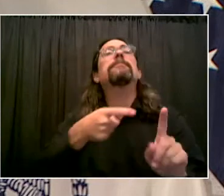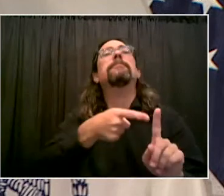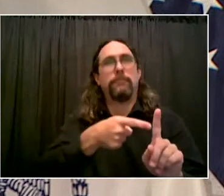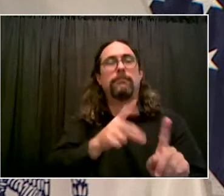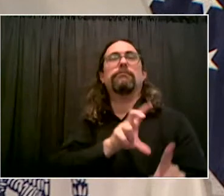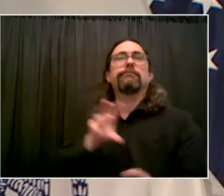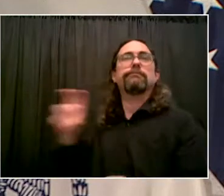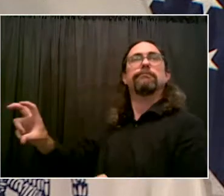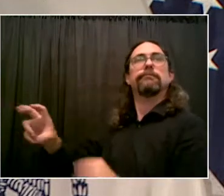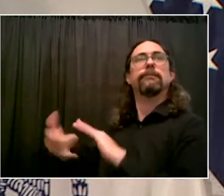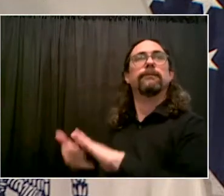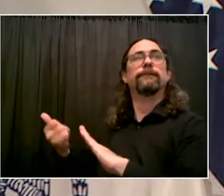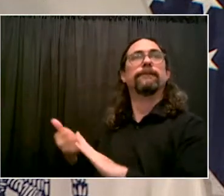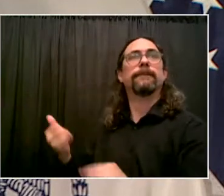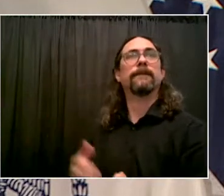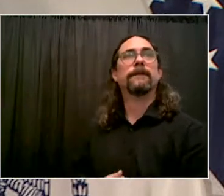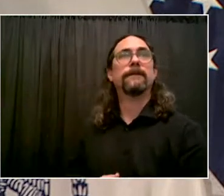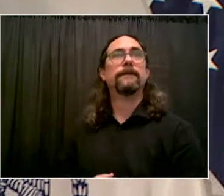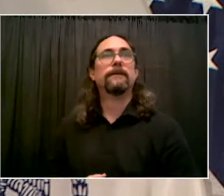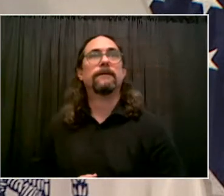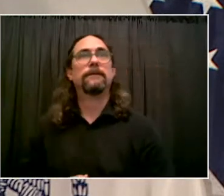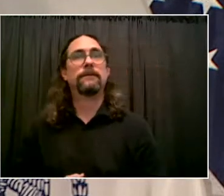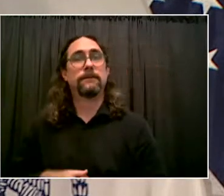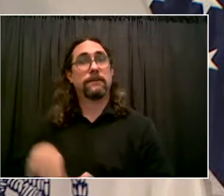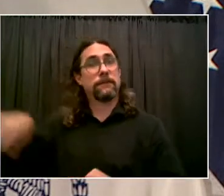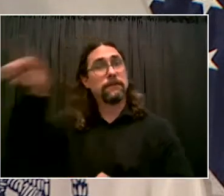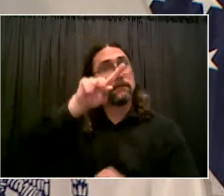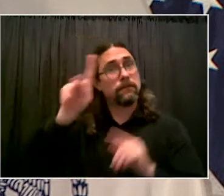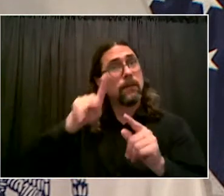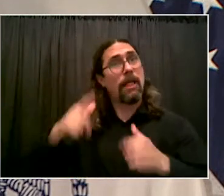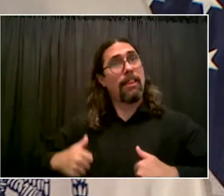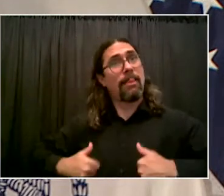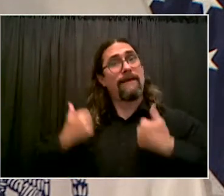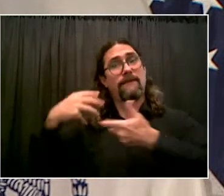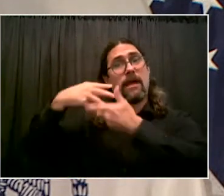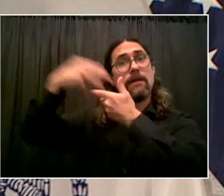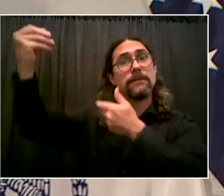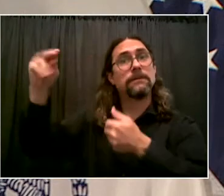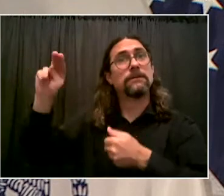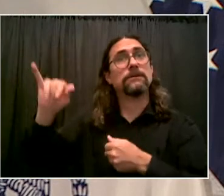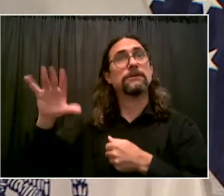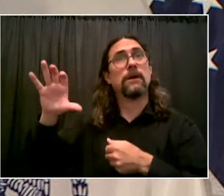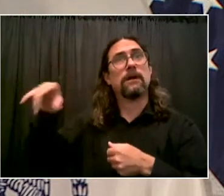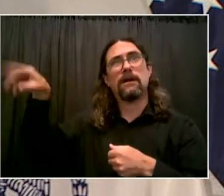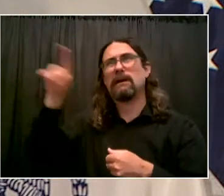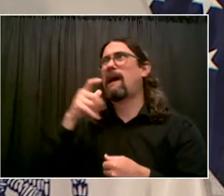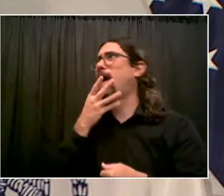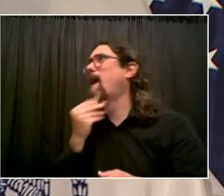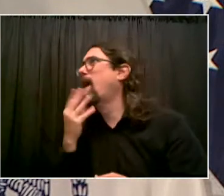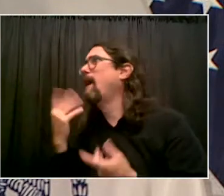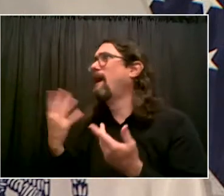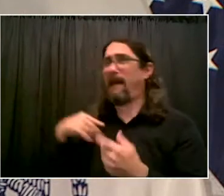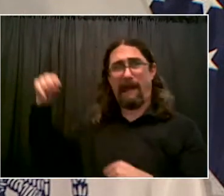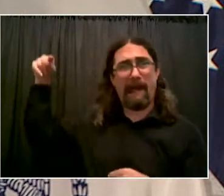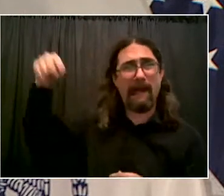OUTSIDE THE CITY I CAN UNDERSTAND HWY PEOPLE HAVE HESITATION ABOUT CONGESTION